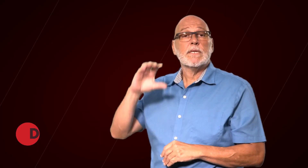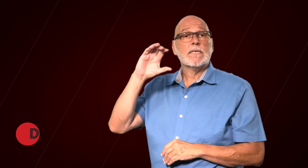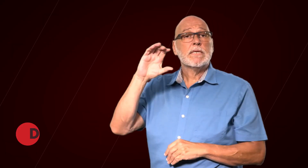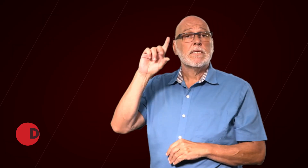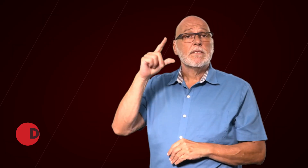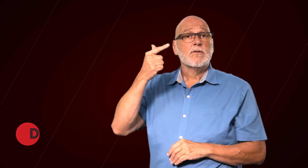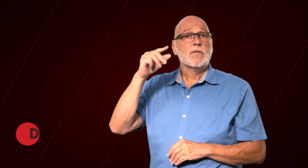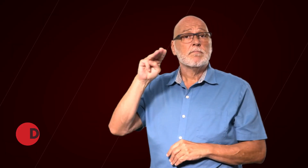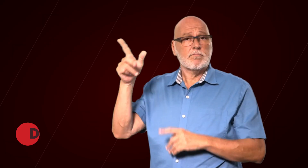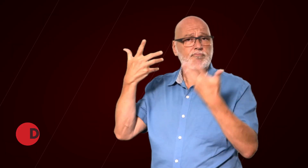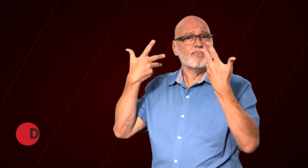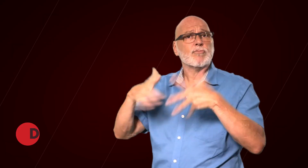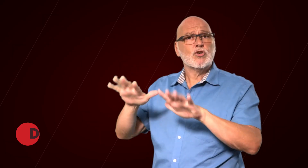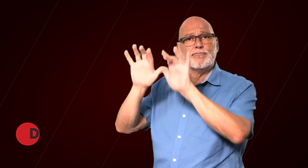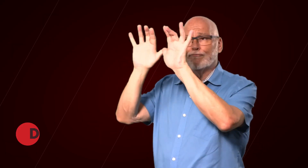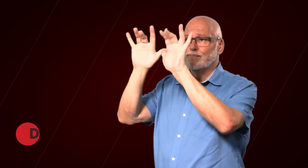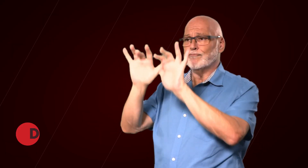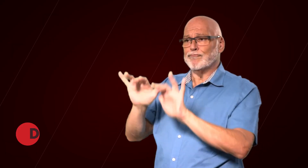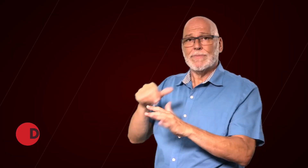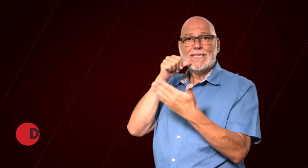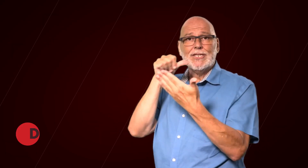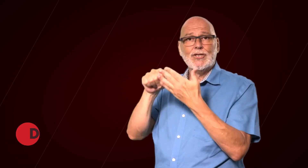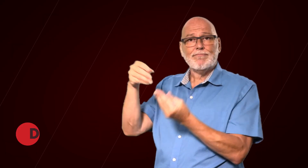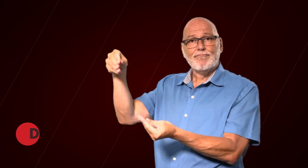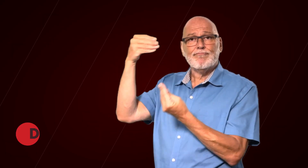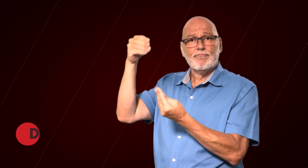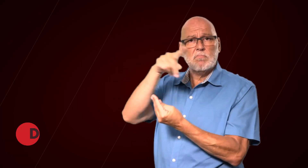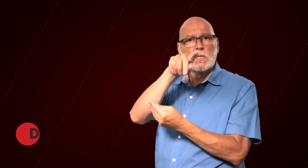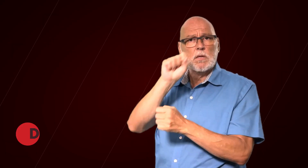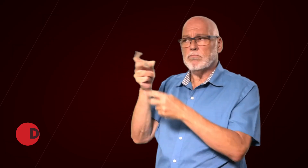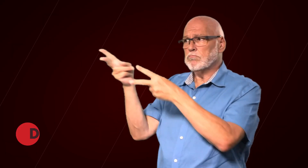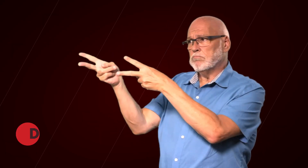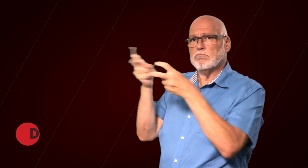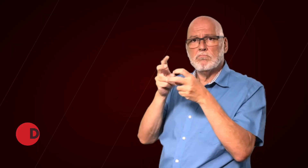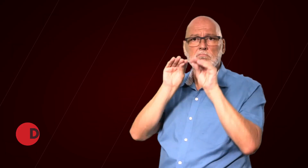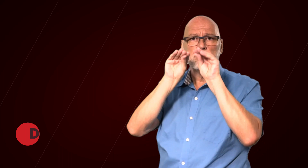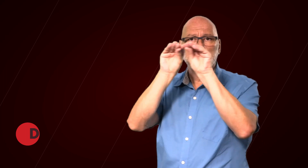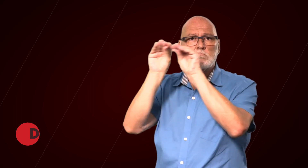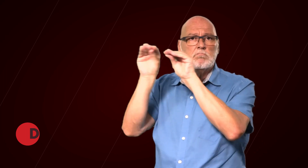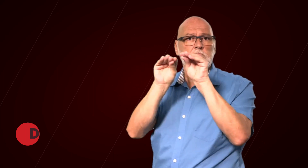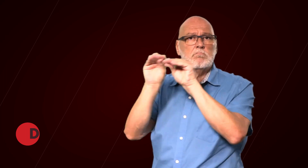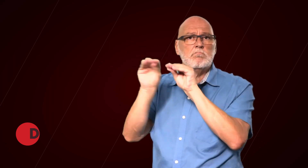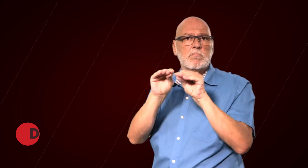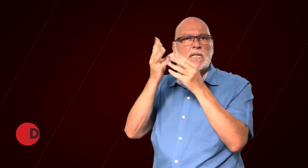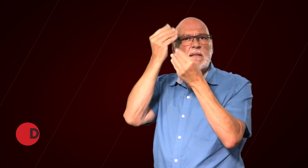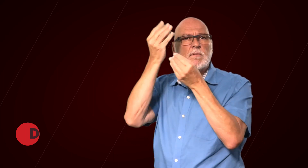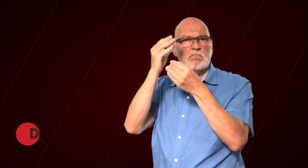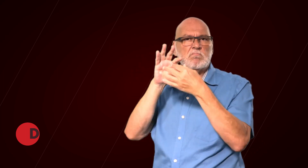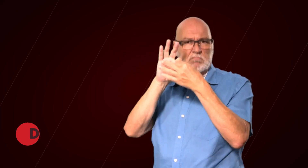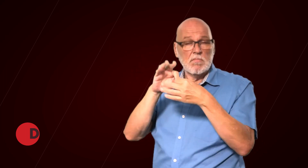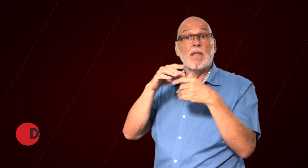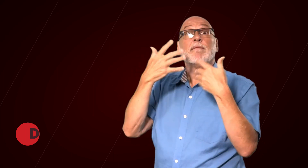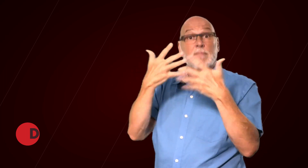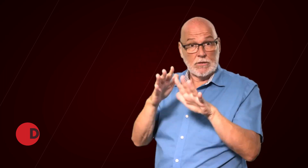[Anselmo]: CDGM has a pre-typed letter you can use to fill in your information